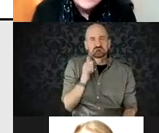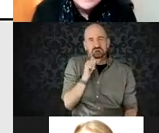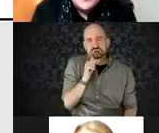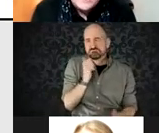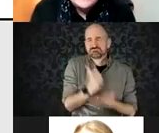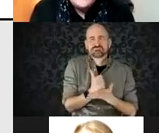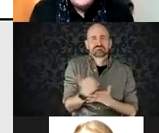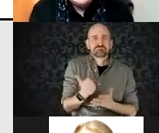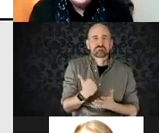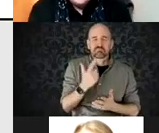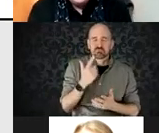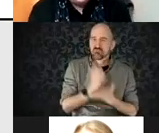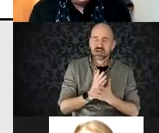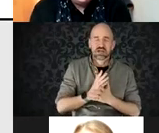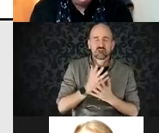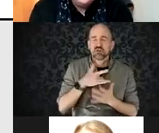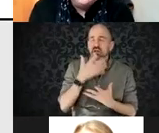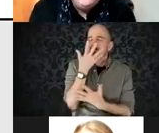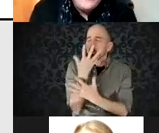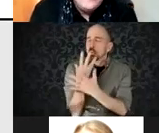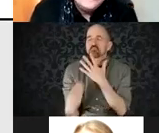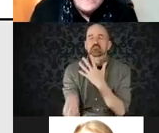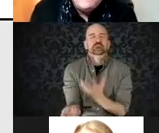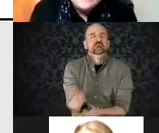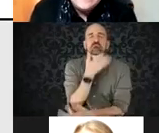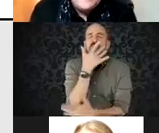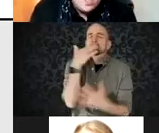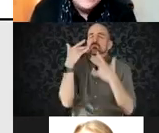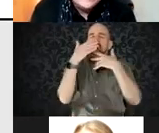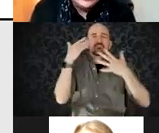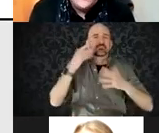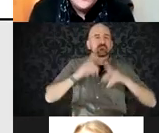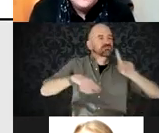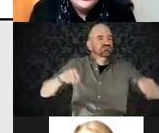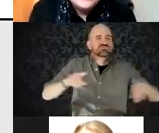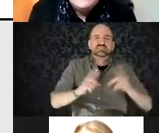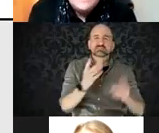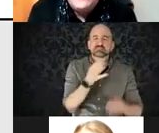and patterns will add drama. Mix of training, creeping, hanging, standing, big and miniature plant species. Add